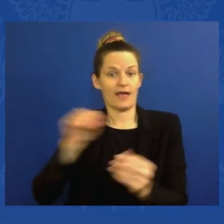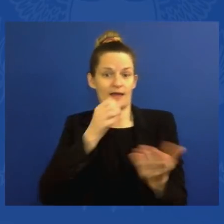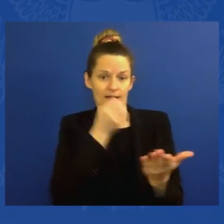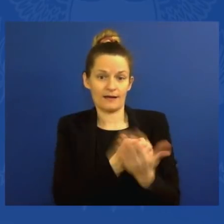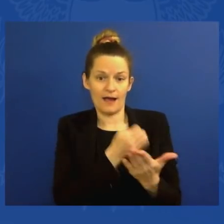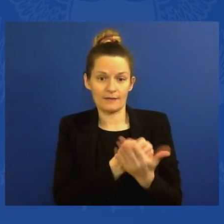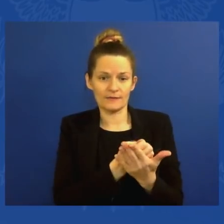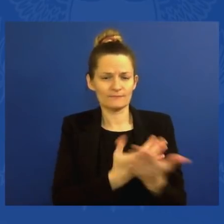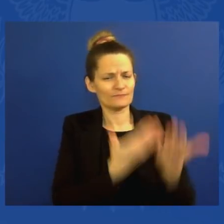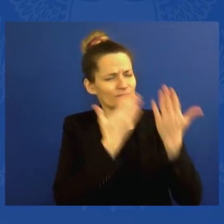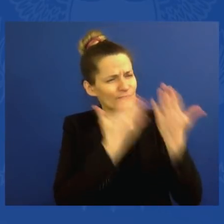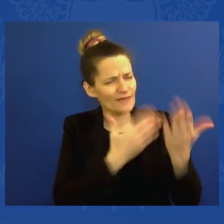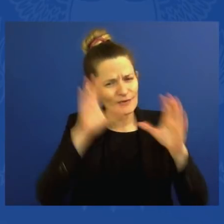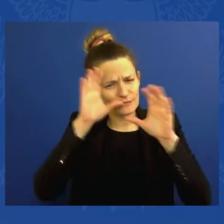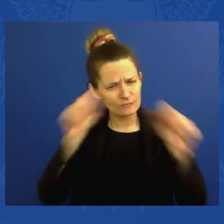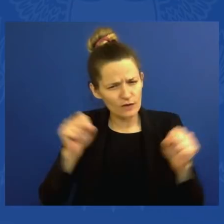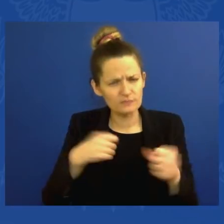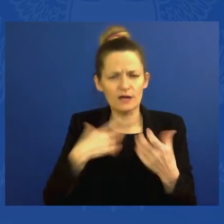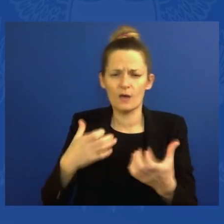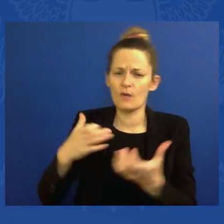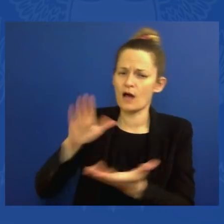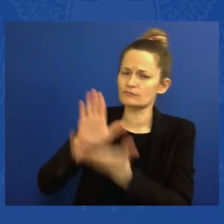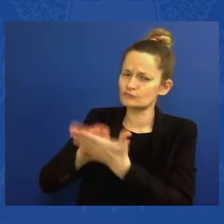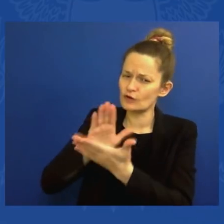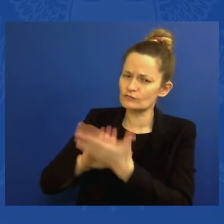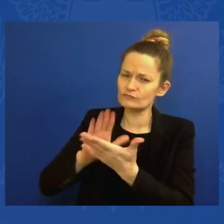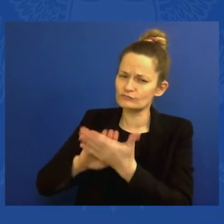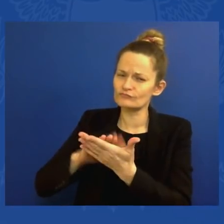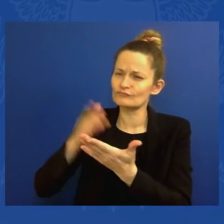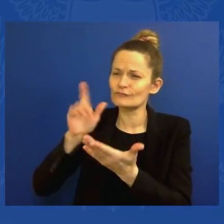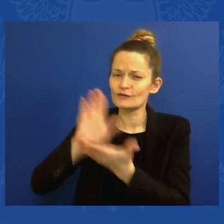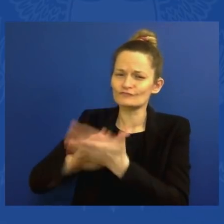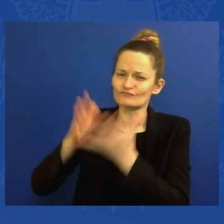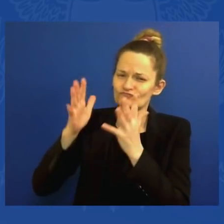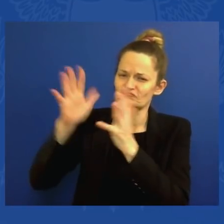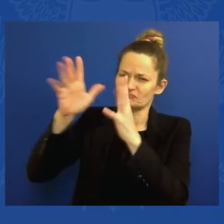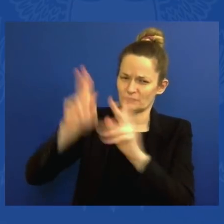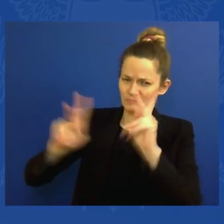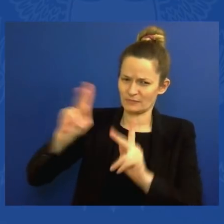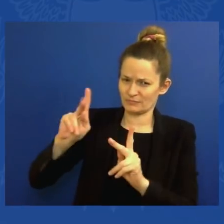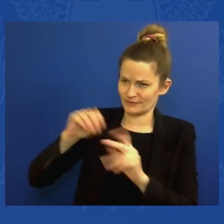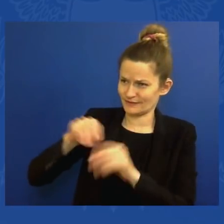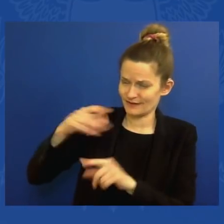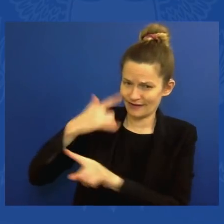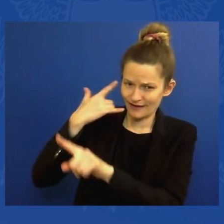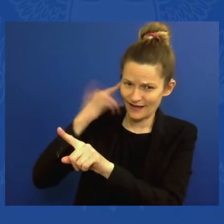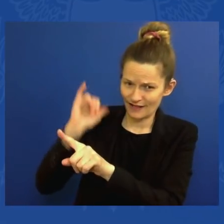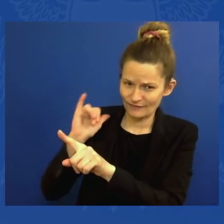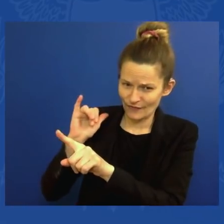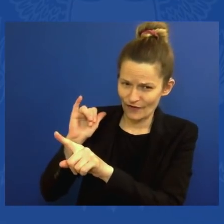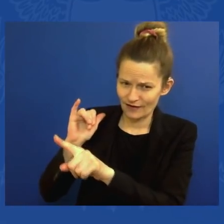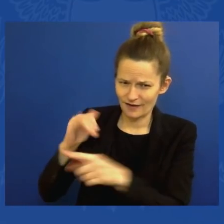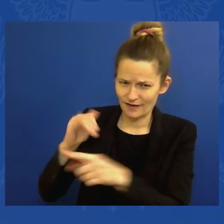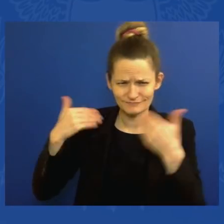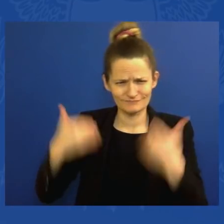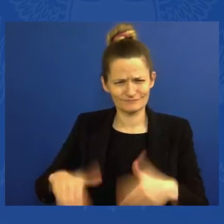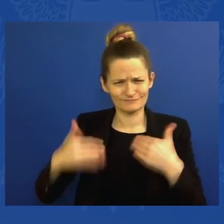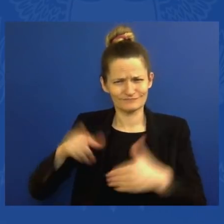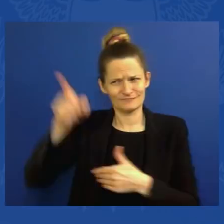in both California and Texas. They're the ones, the backbone. They're the ones doing the heavy lifting to work day in and day out.